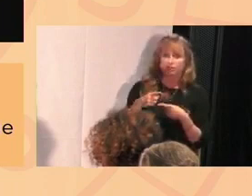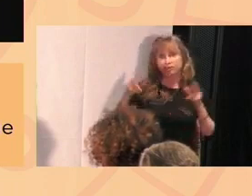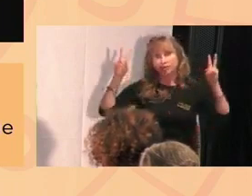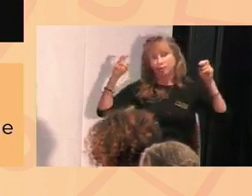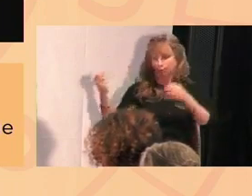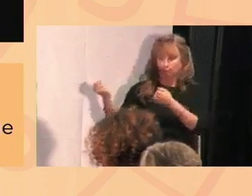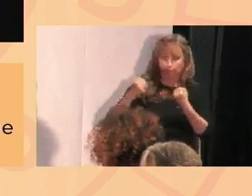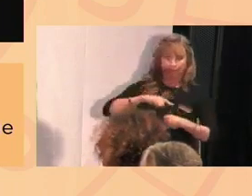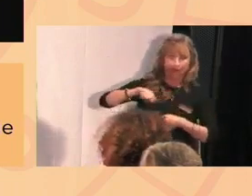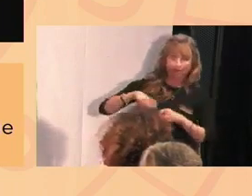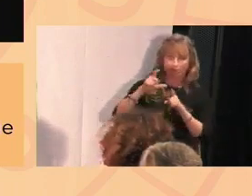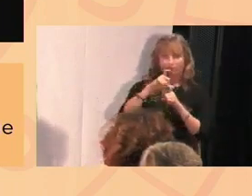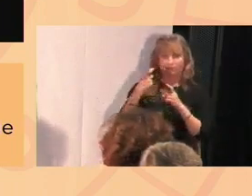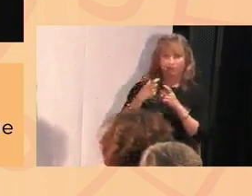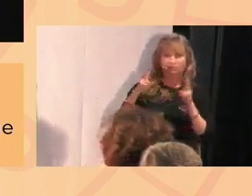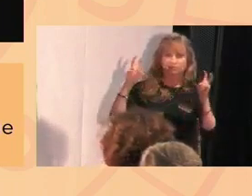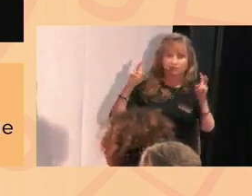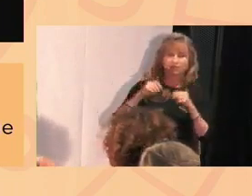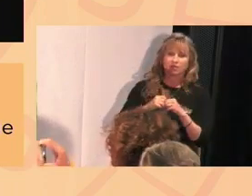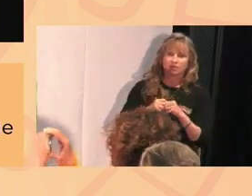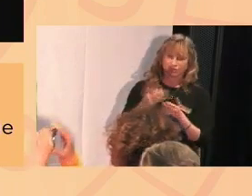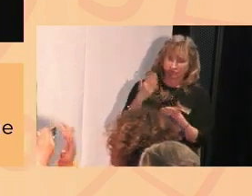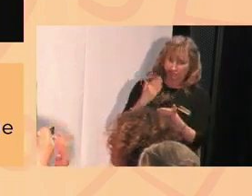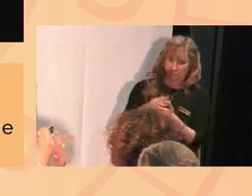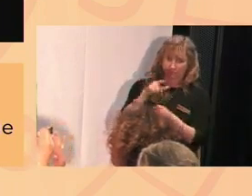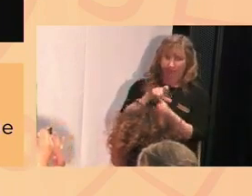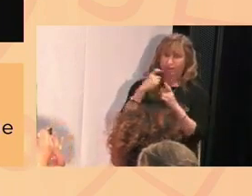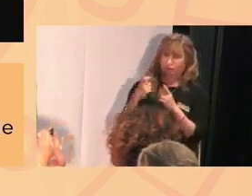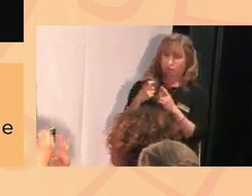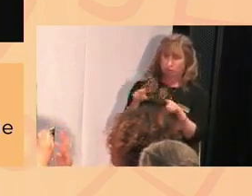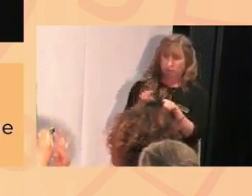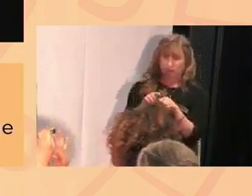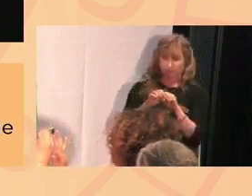as Jimmy Everett and lots of other people have said here before,